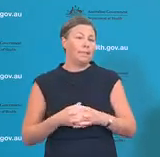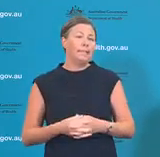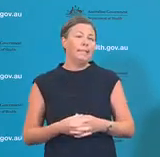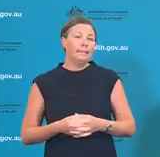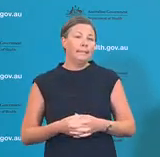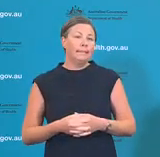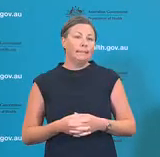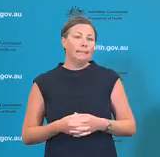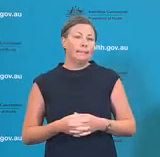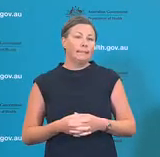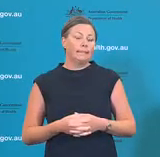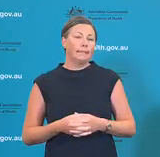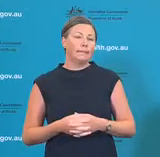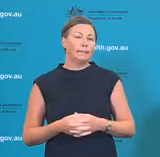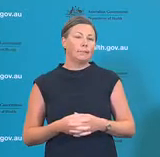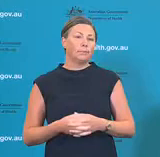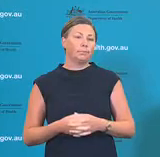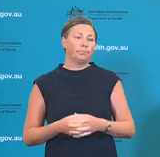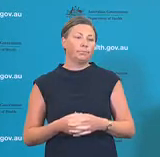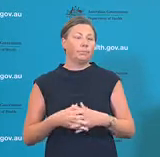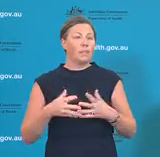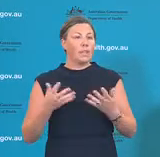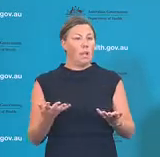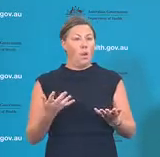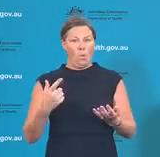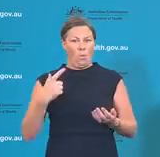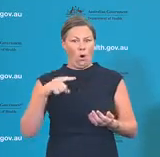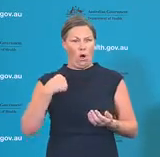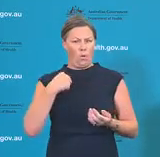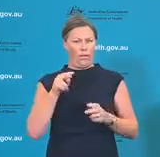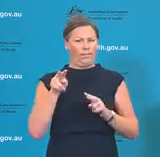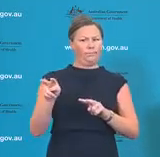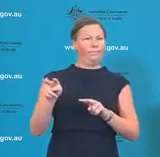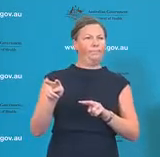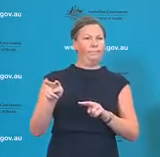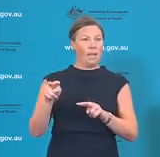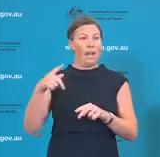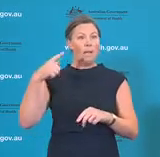that has come to the attention of course is the association of these outbreaks